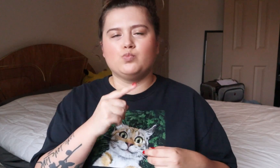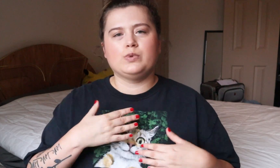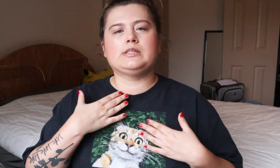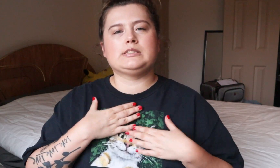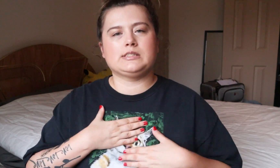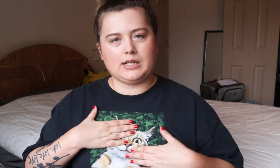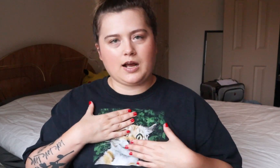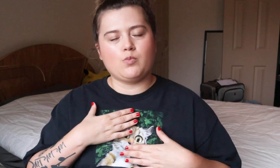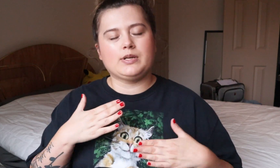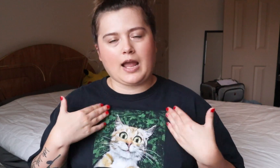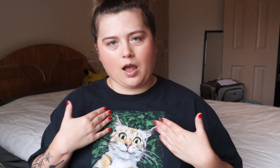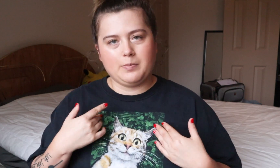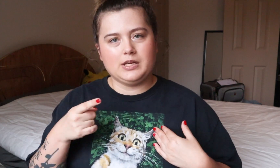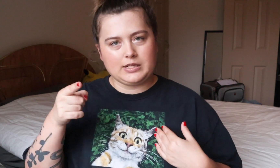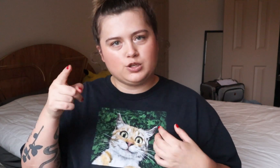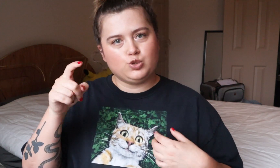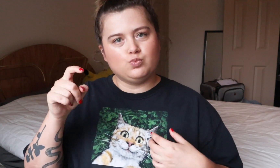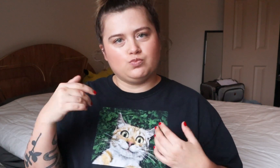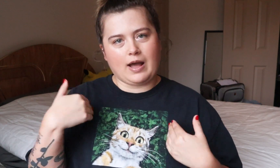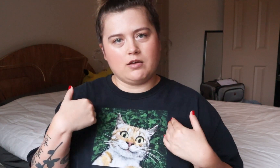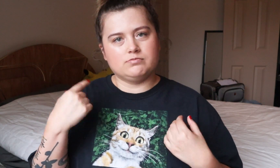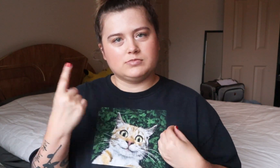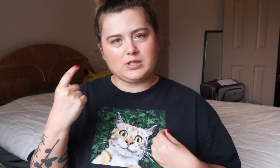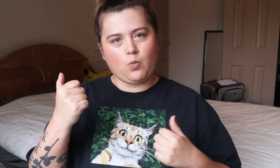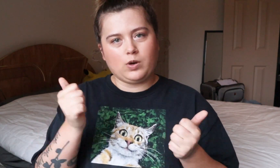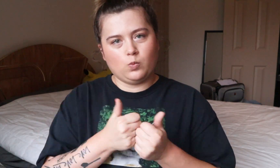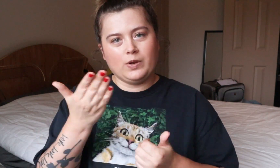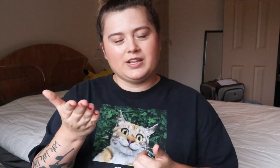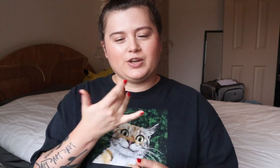"I'm really glad you have someone with you."